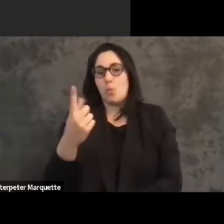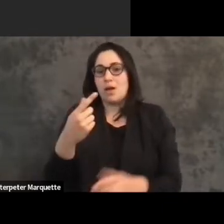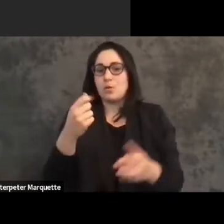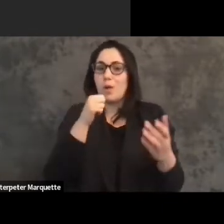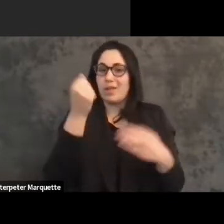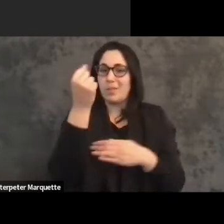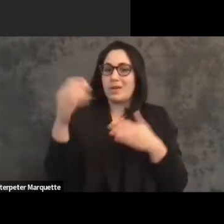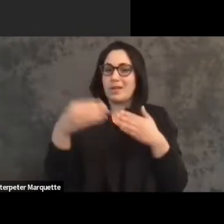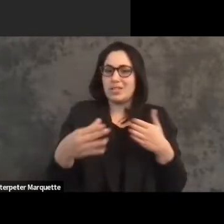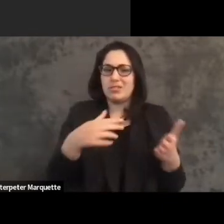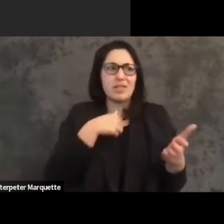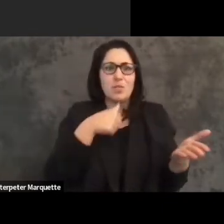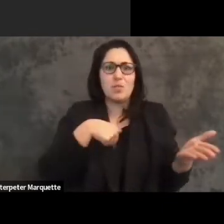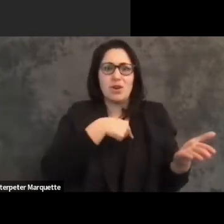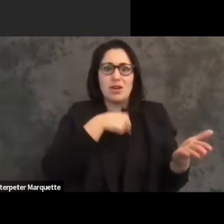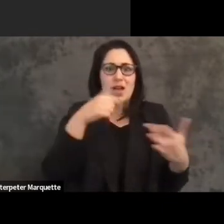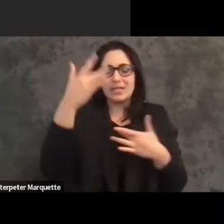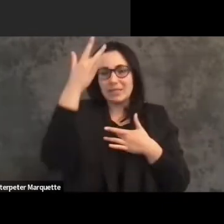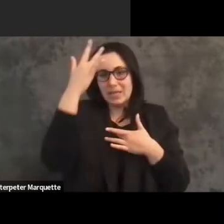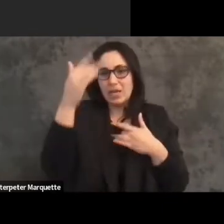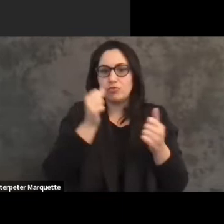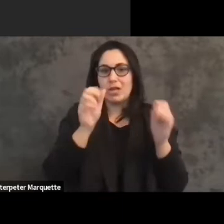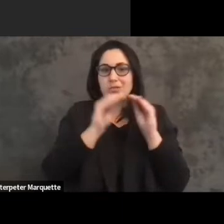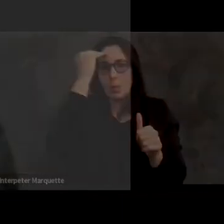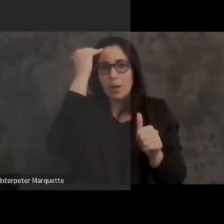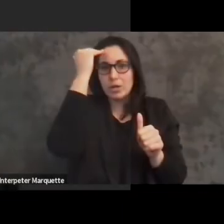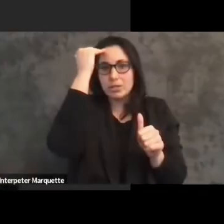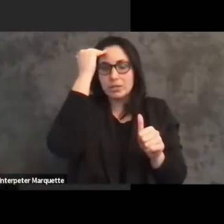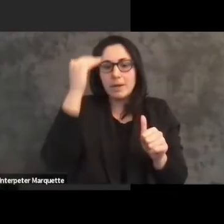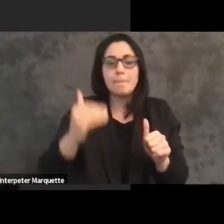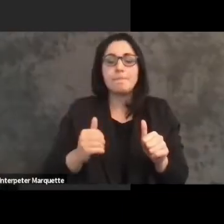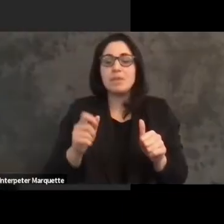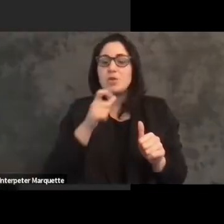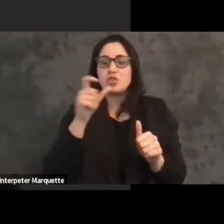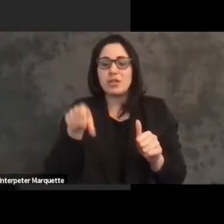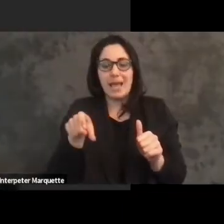was otherwise so inspiring, one of the protest leaders says, but we're not sick on the mic.